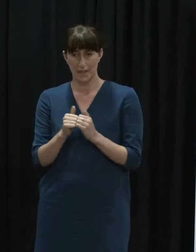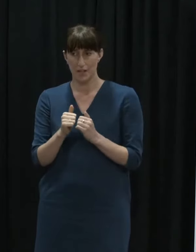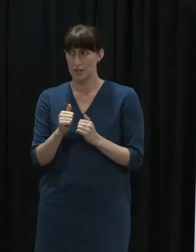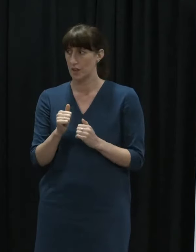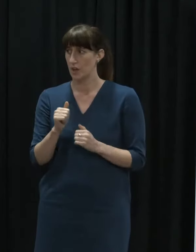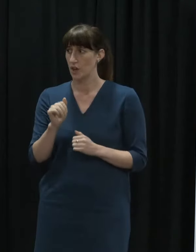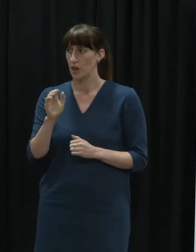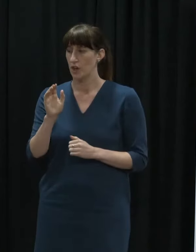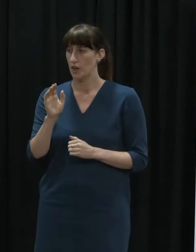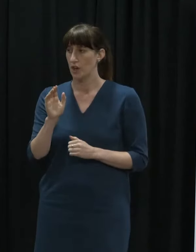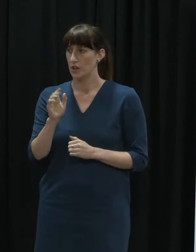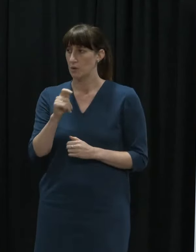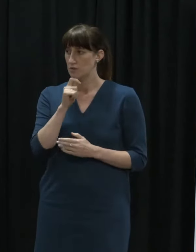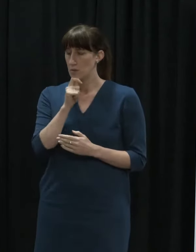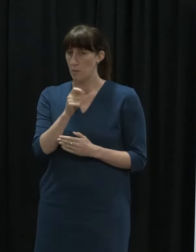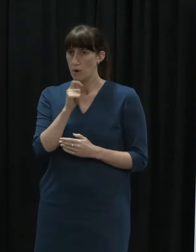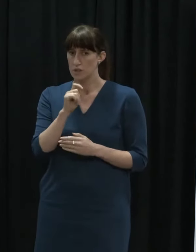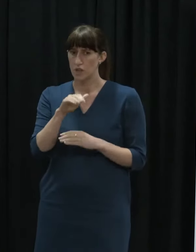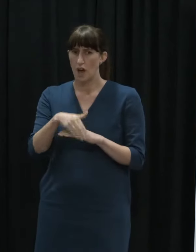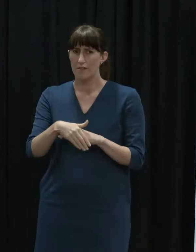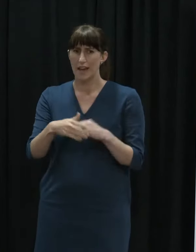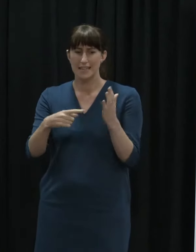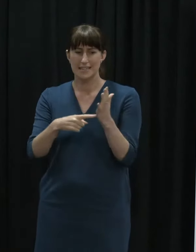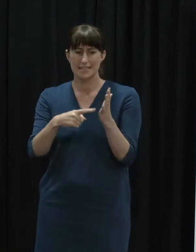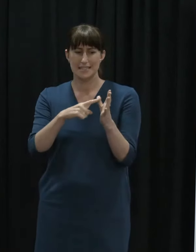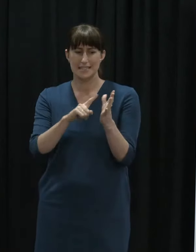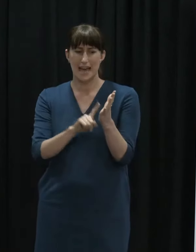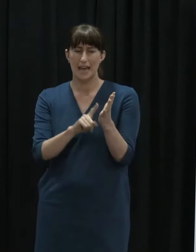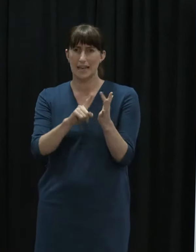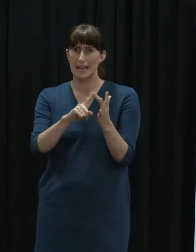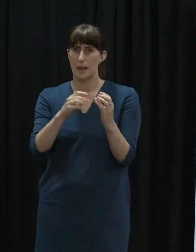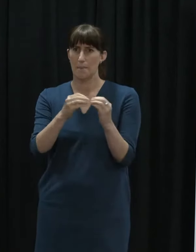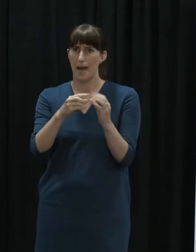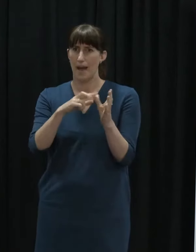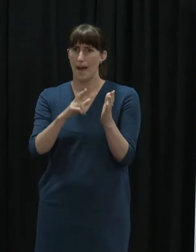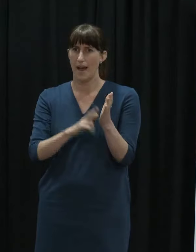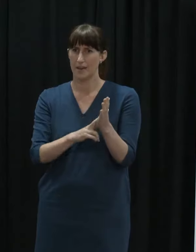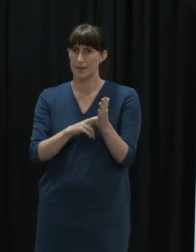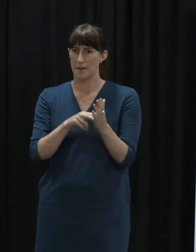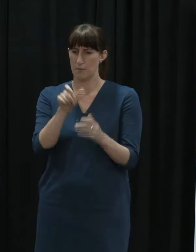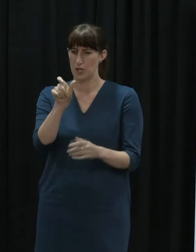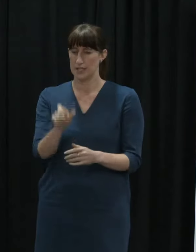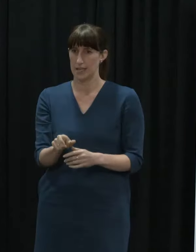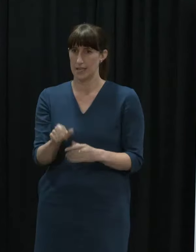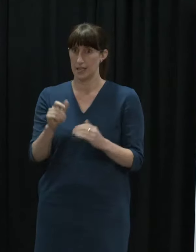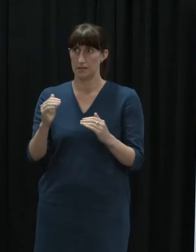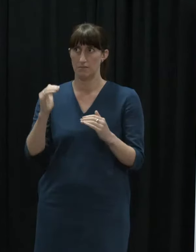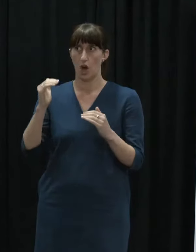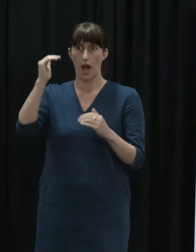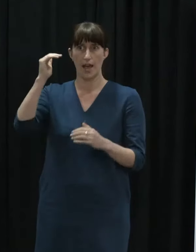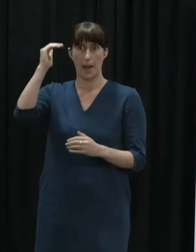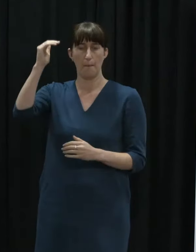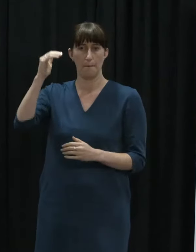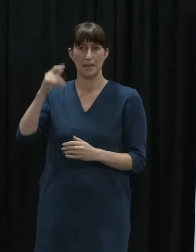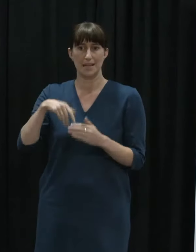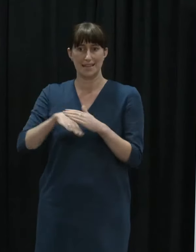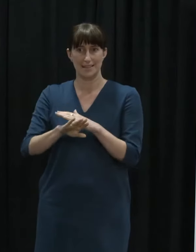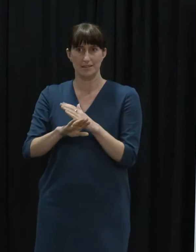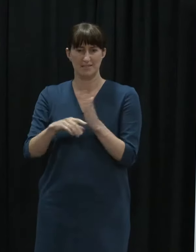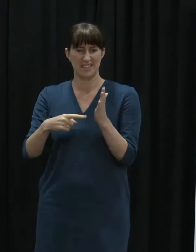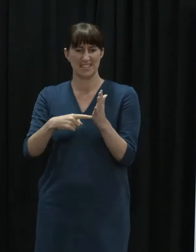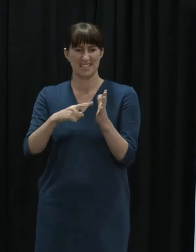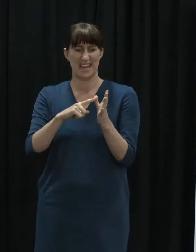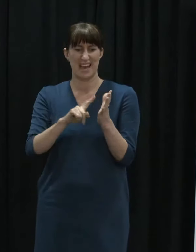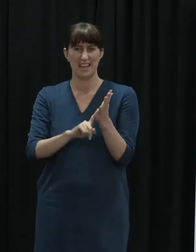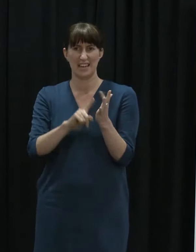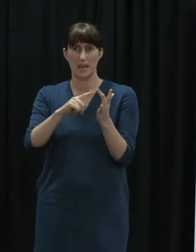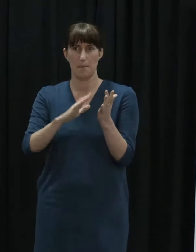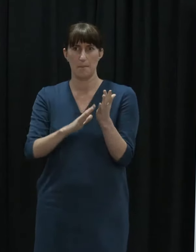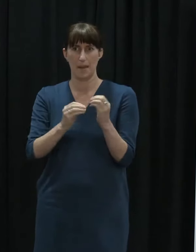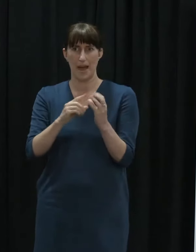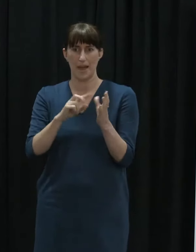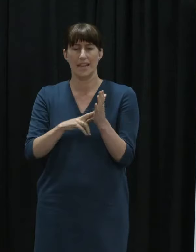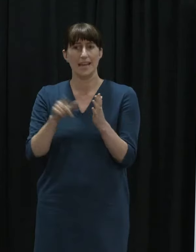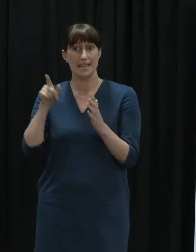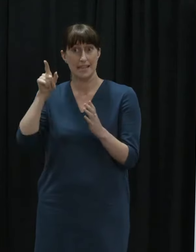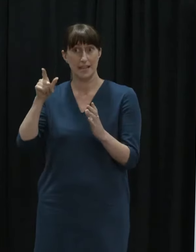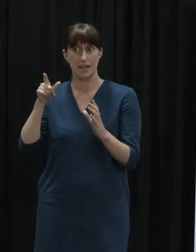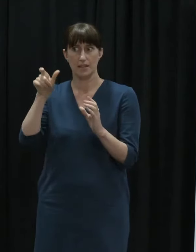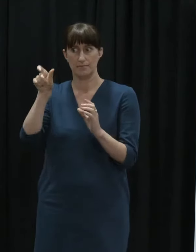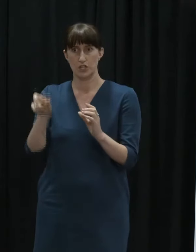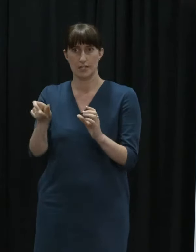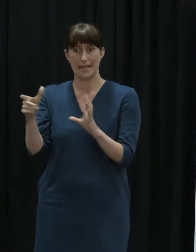In the front.